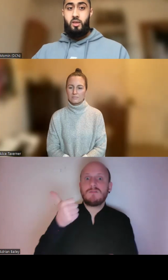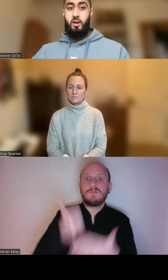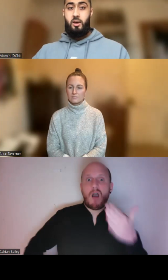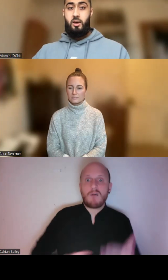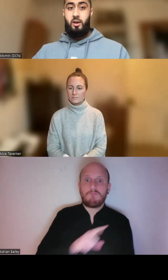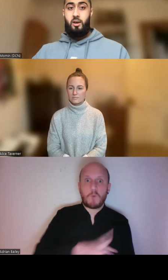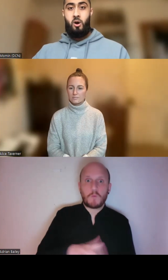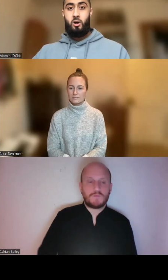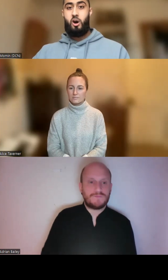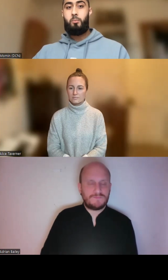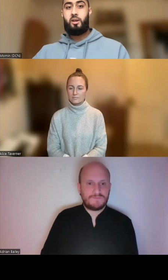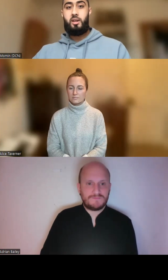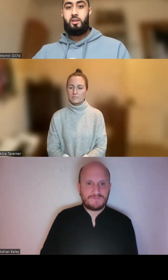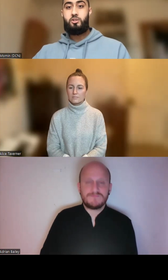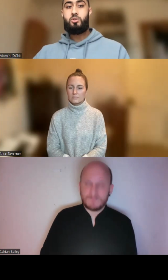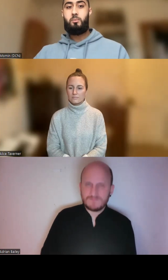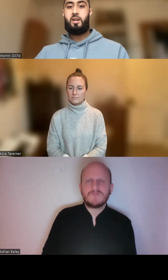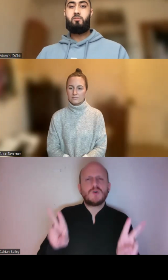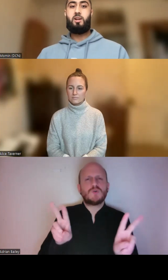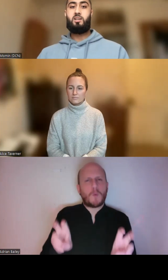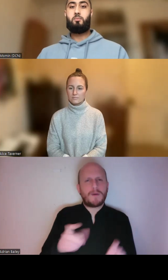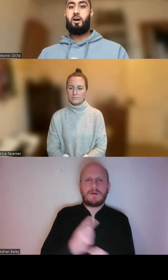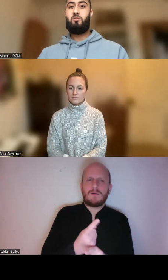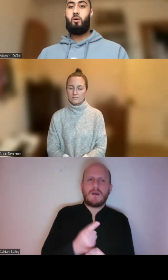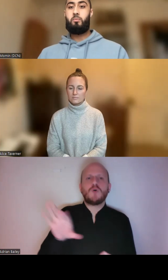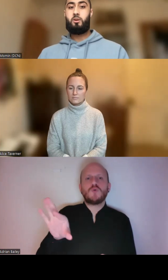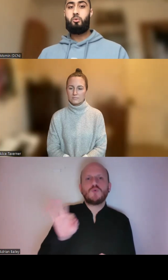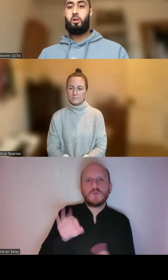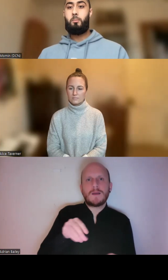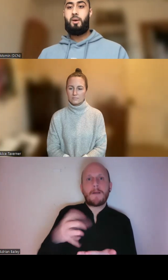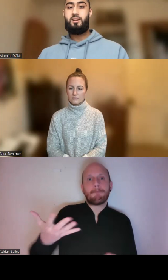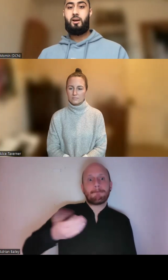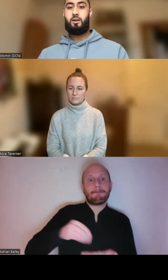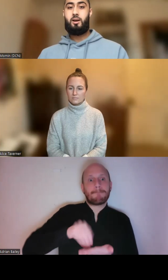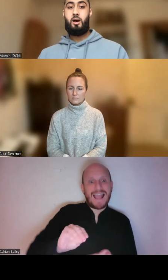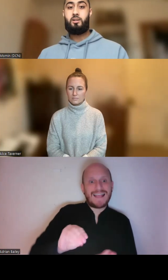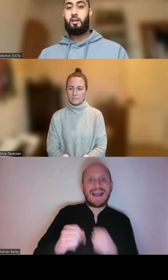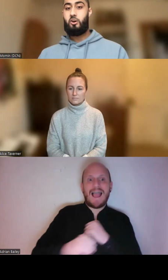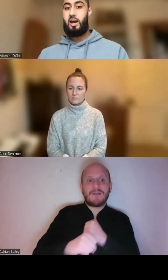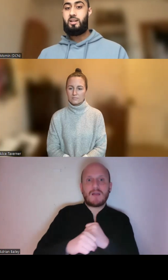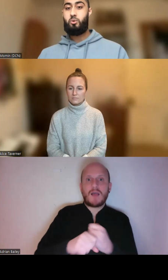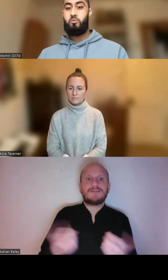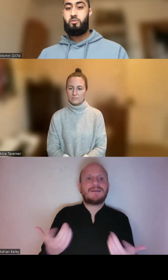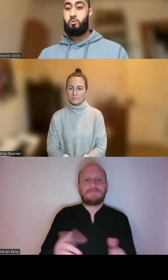The webinar topic is choosing a paid advertising platform, a Google, Meta, and TikTok ads overview.